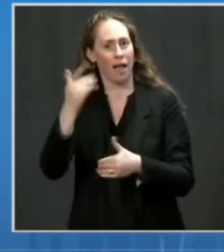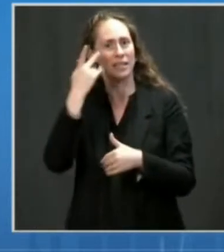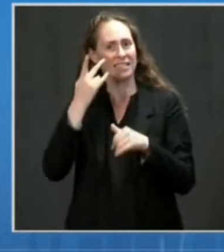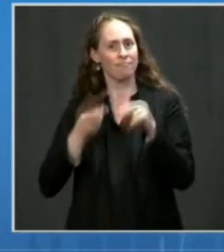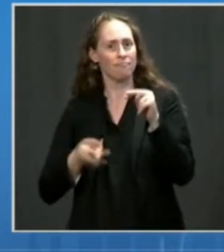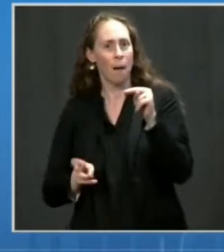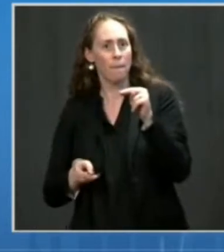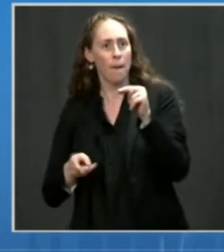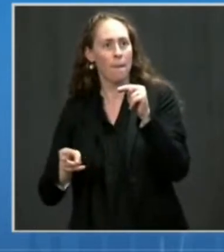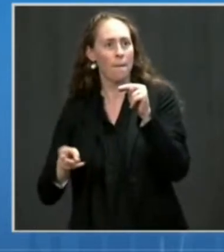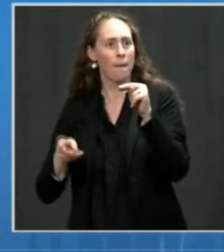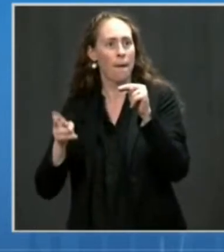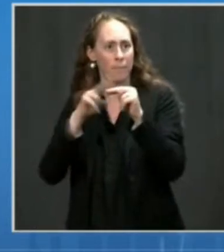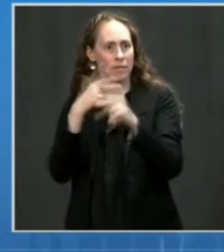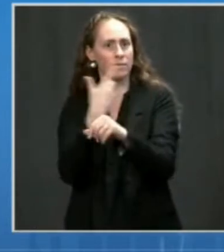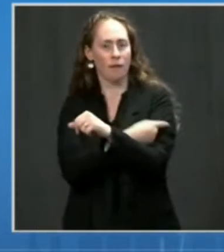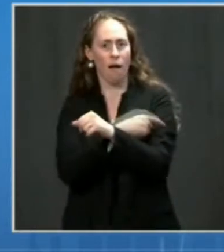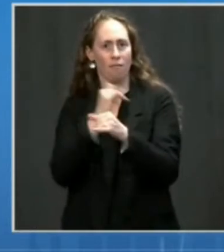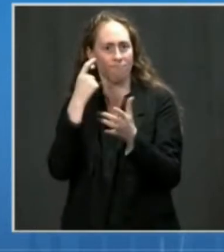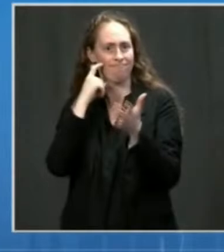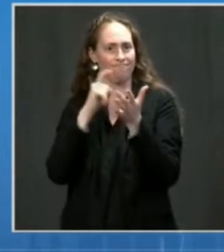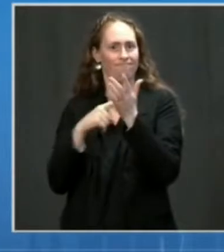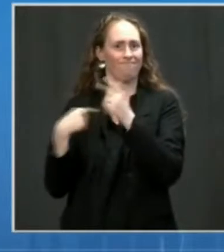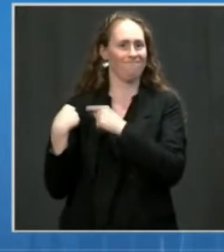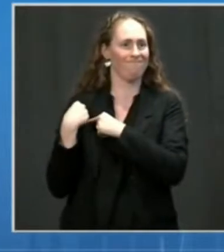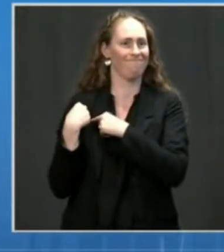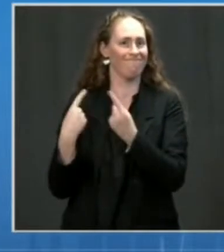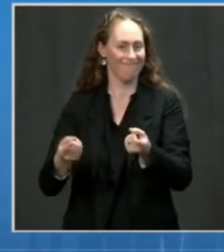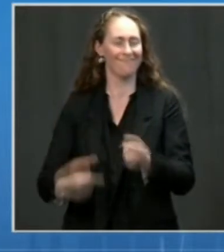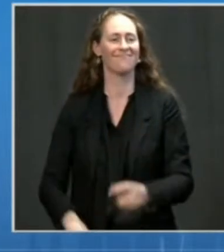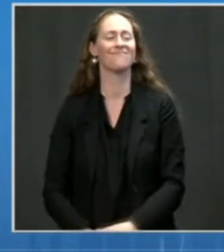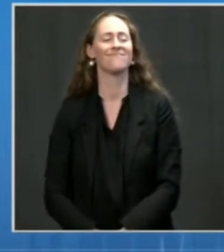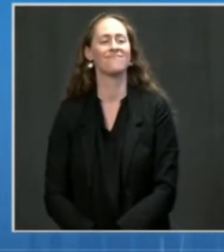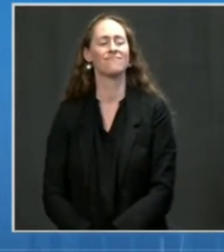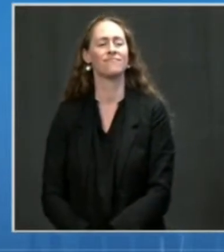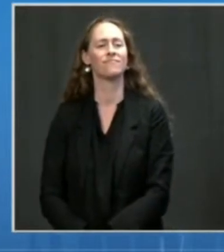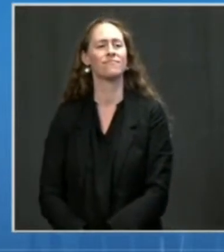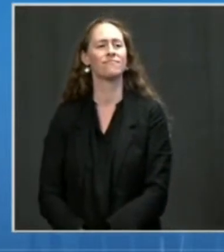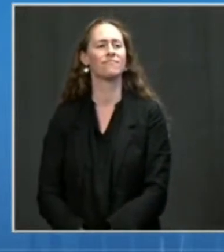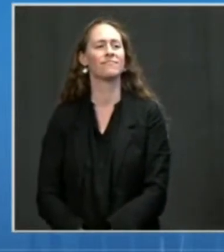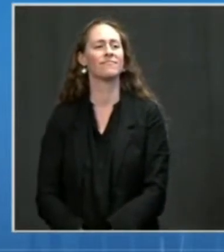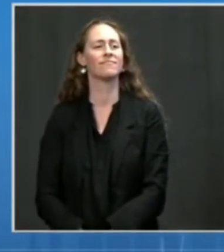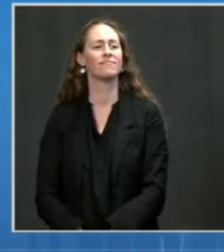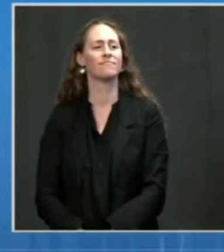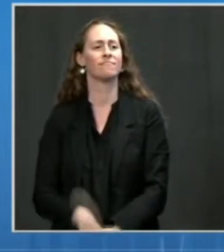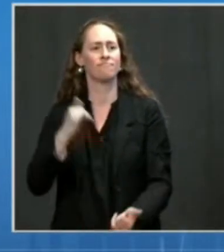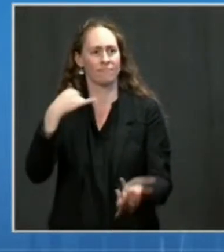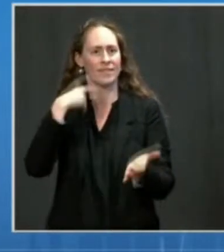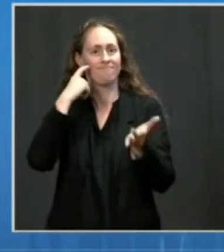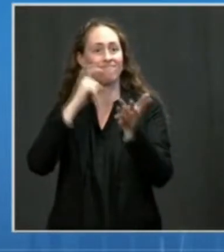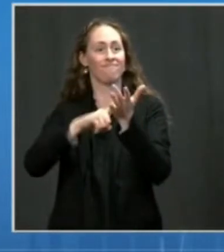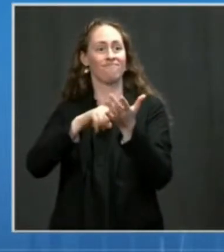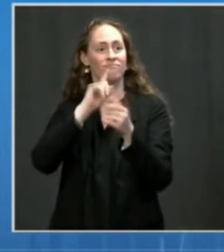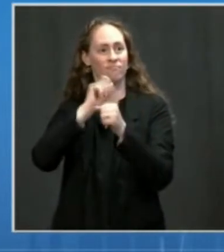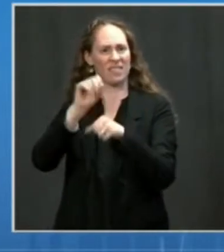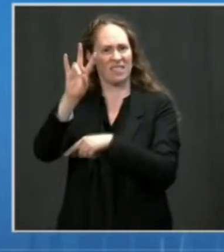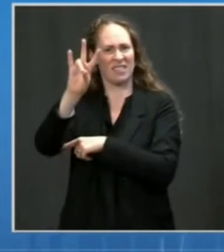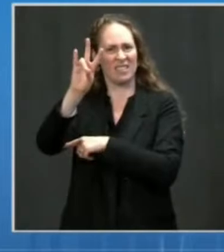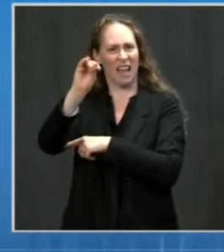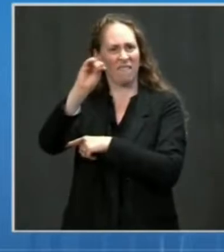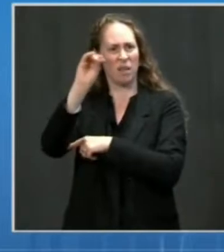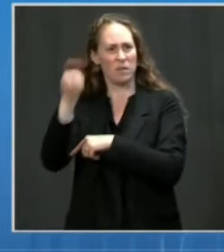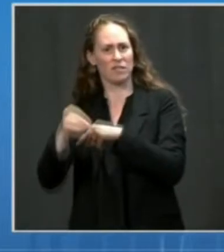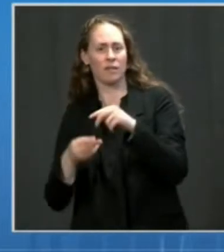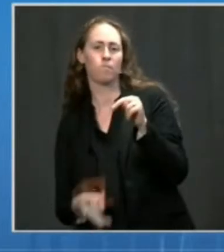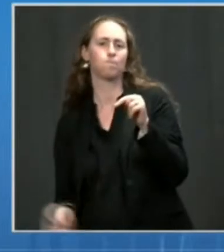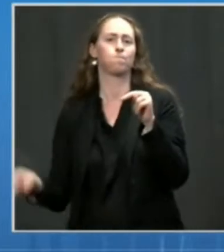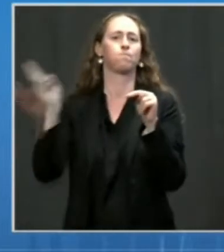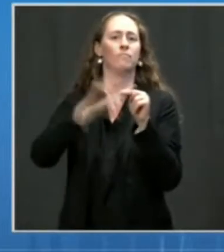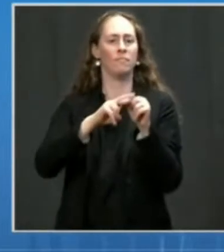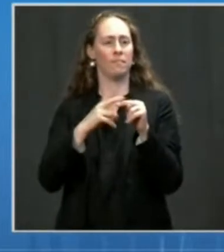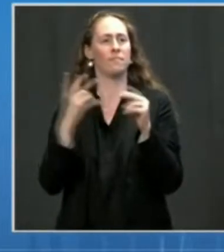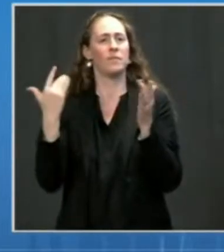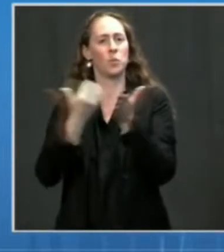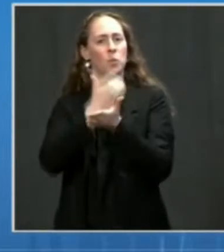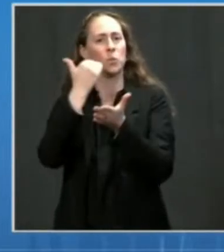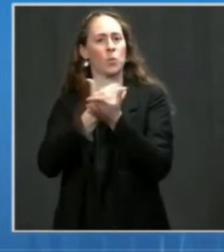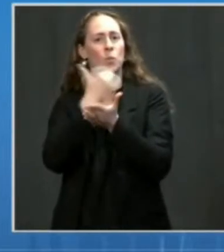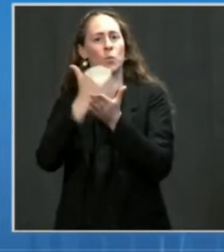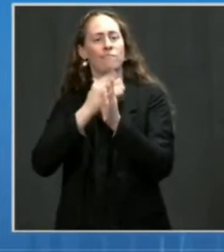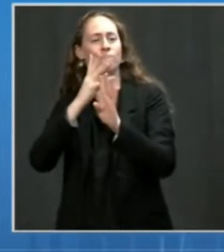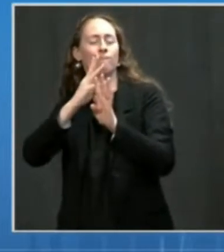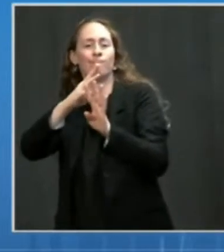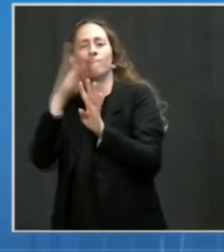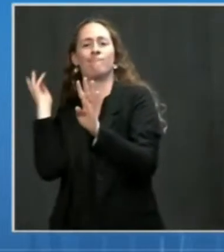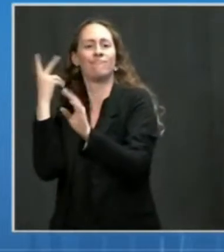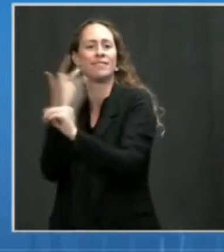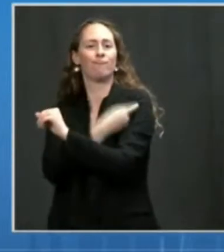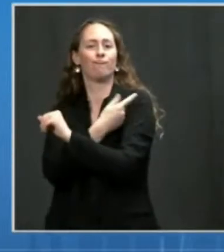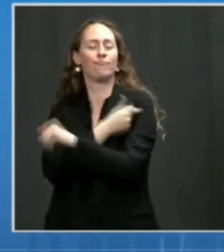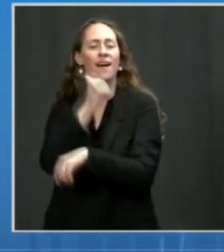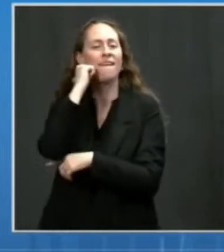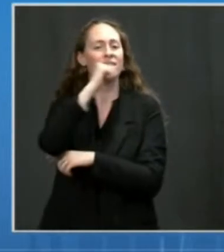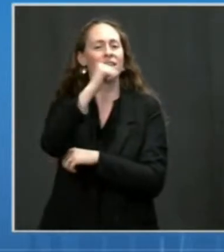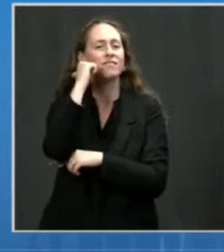SIMILAR REQUIREMENTS.